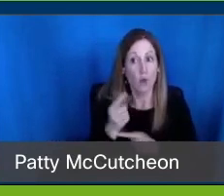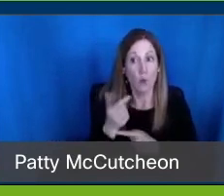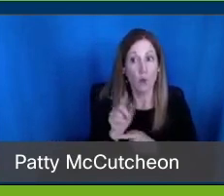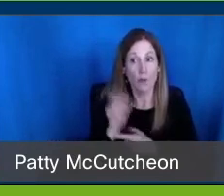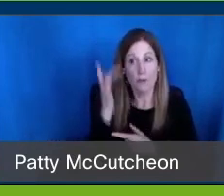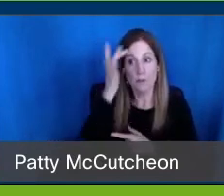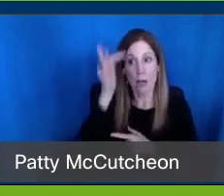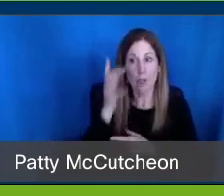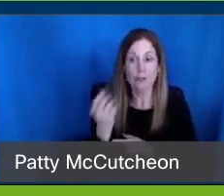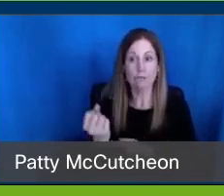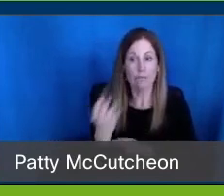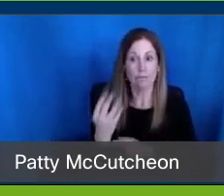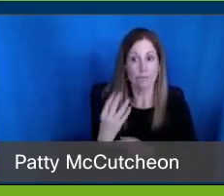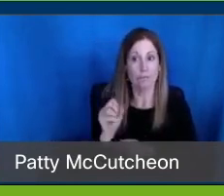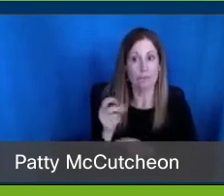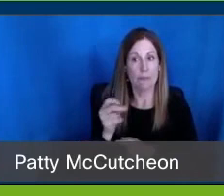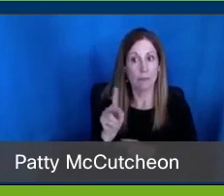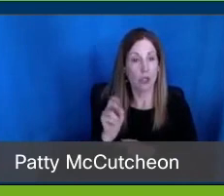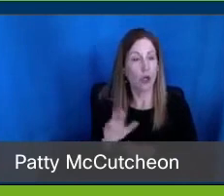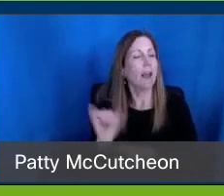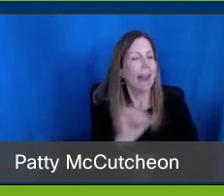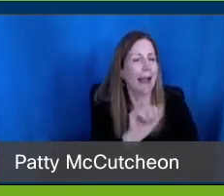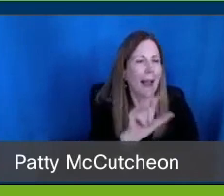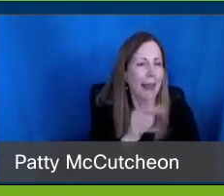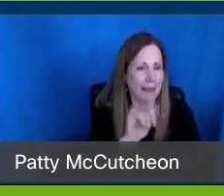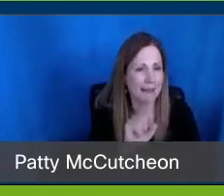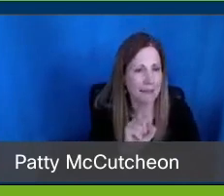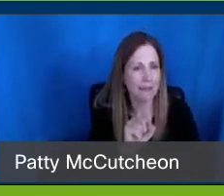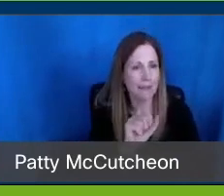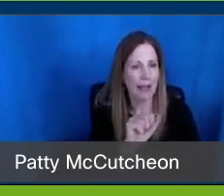It would be like the Alexa skill on Amazon devices.